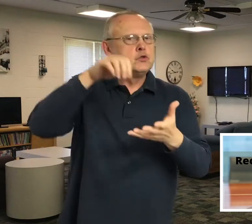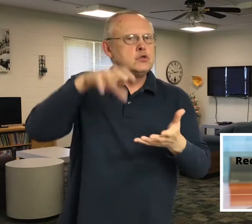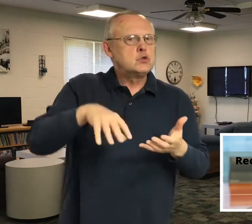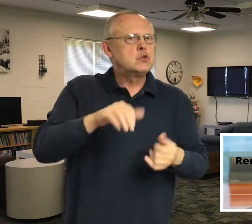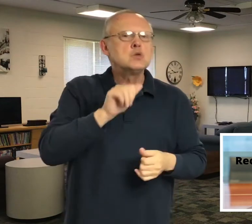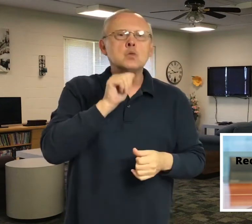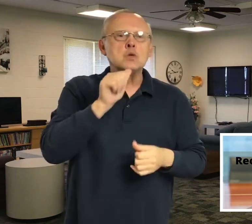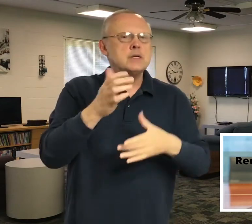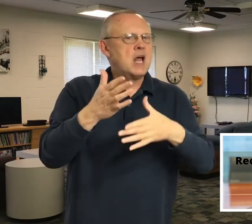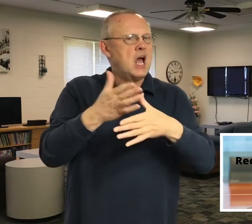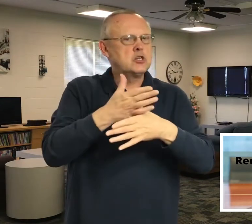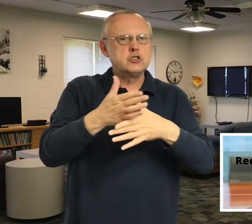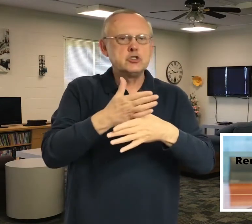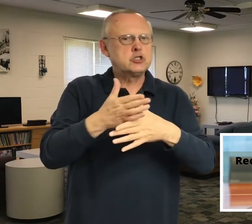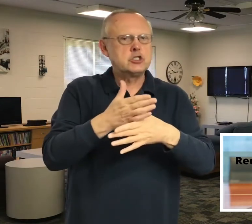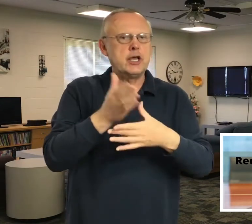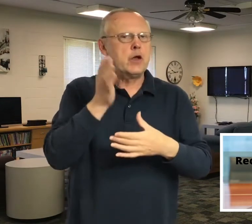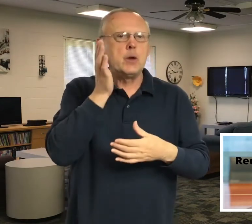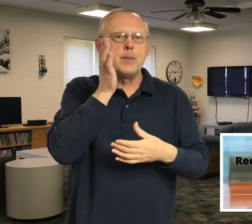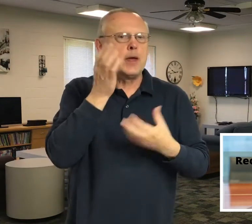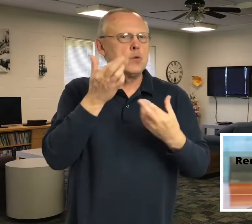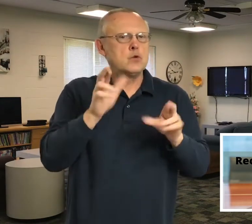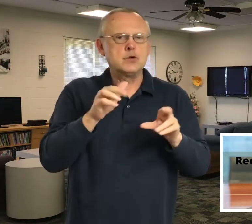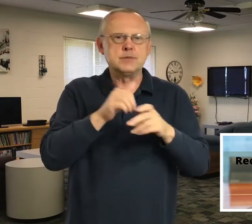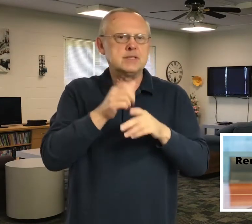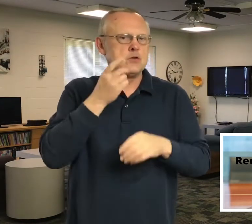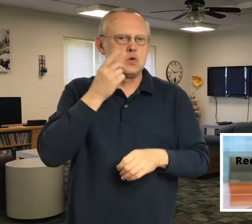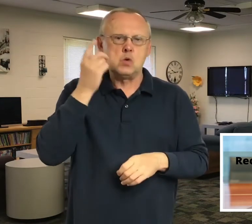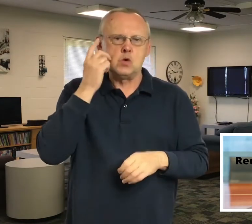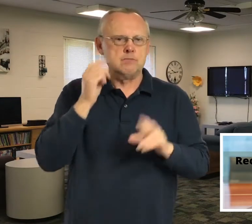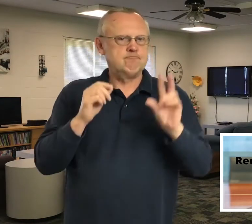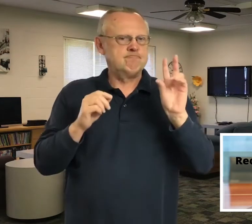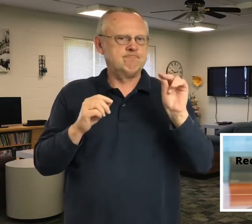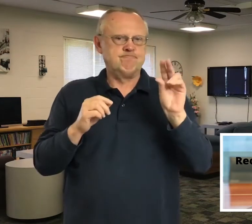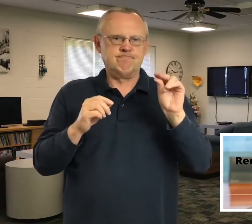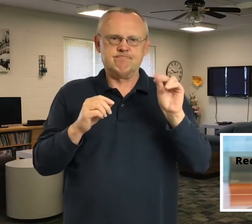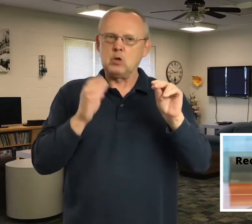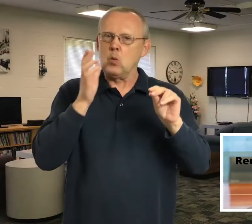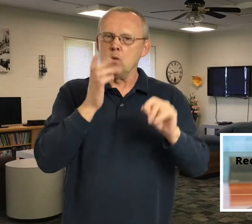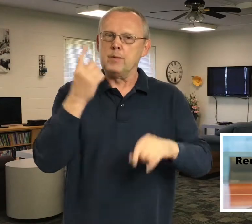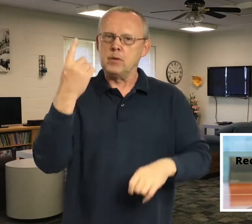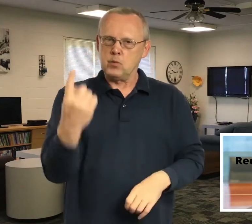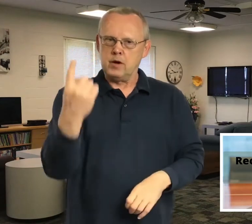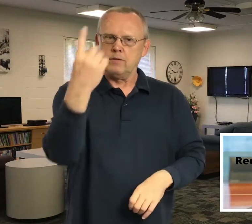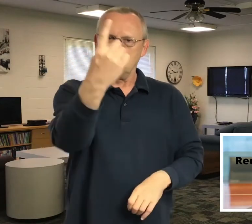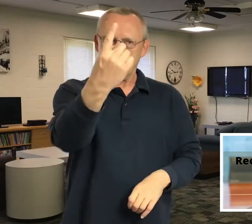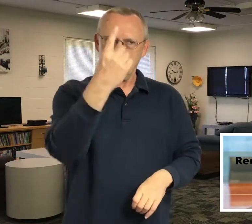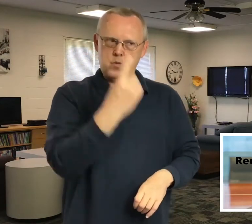For example, students will no longer have roommates in the dormitories,